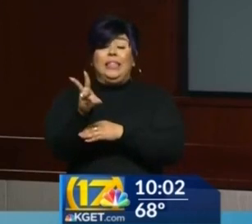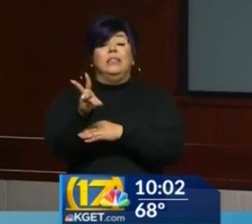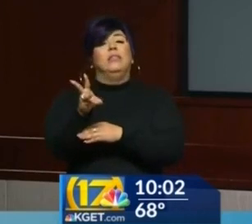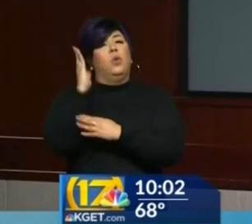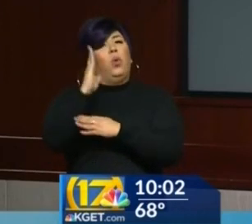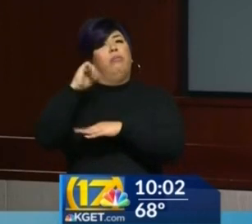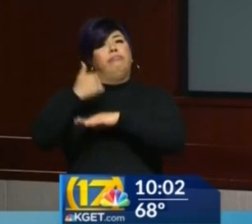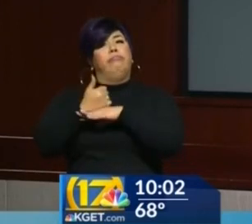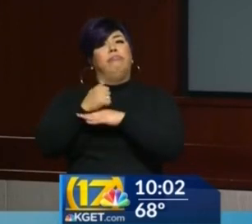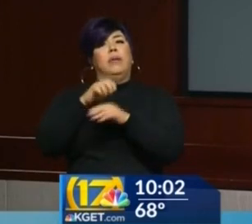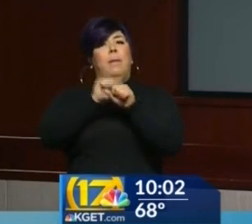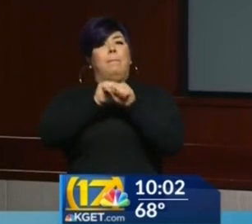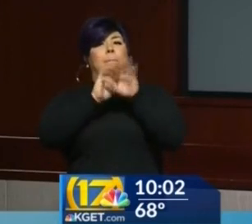PROPERTY OWNERS ASSOCIATION ON